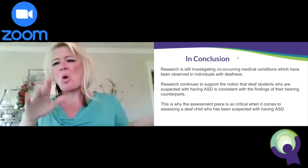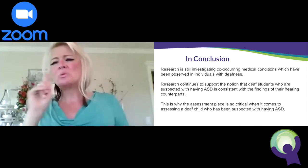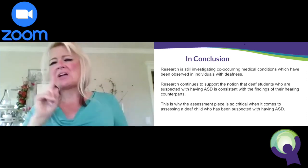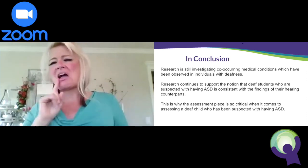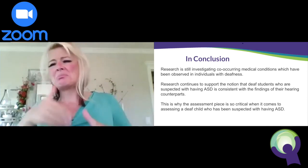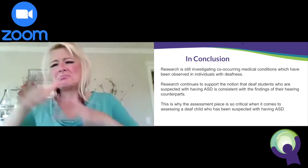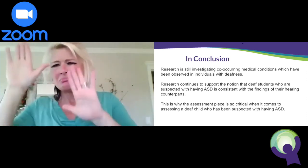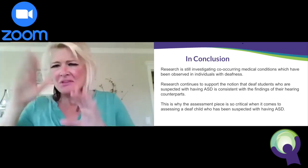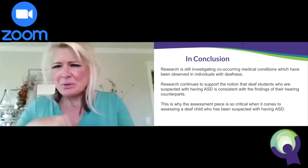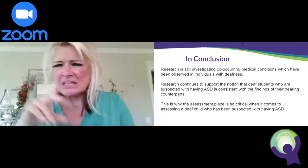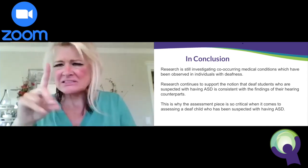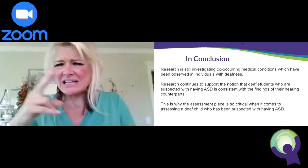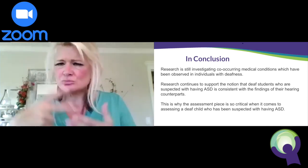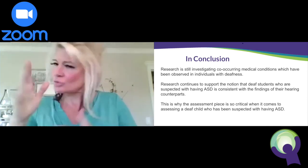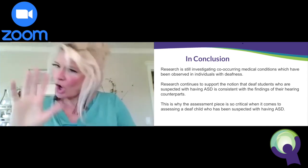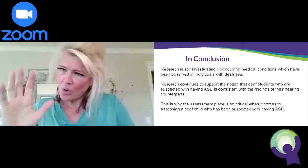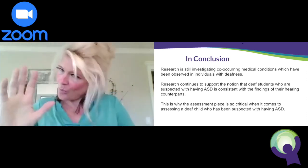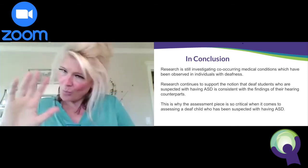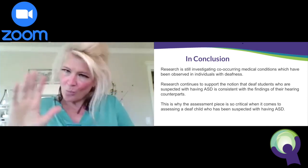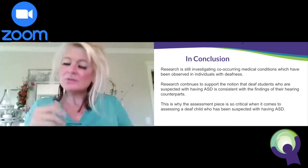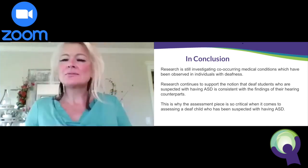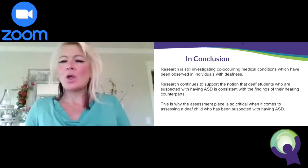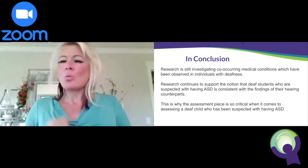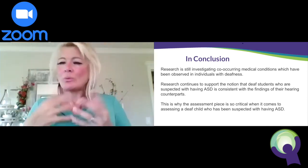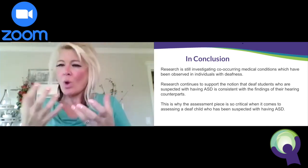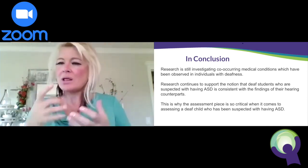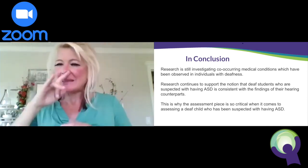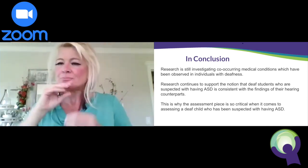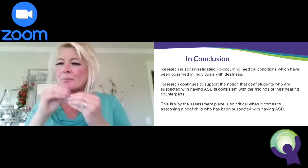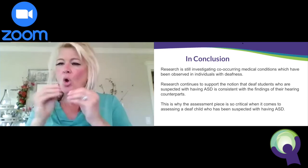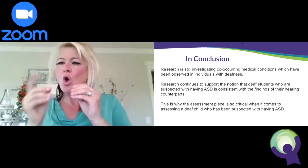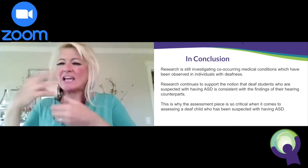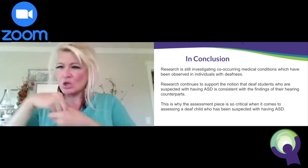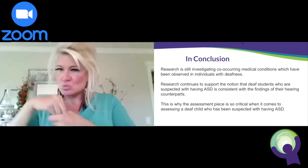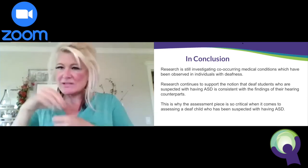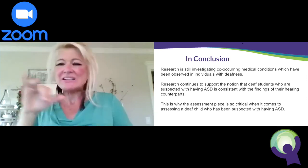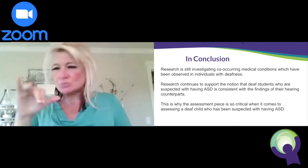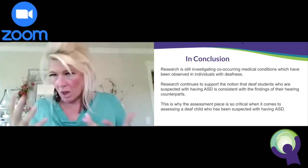Some people say well they're deaf, they need to just be in the hard of hearing